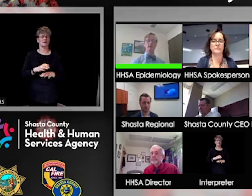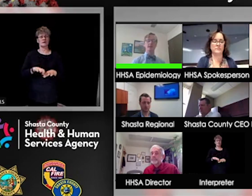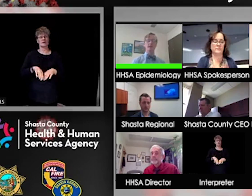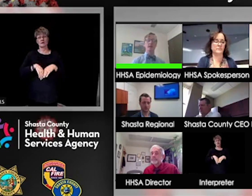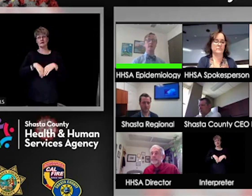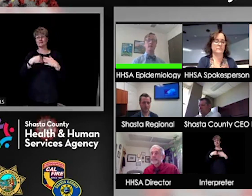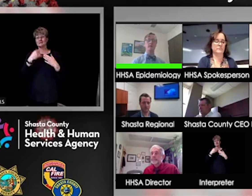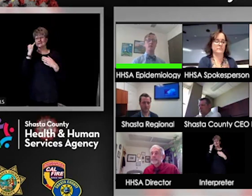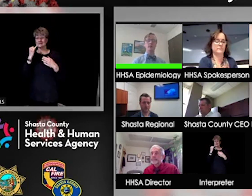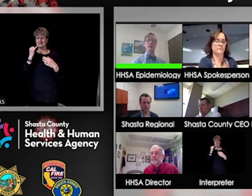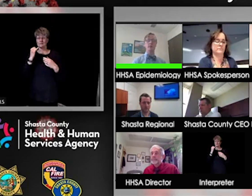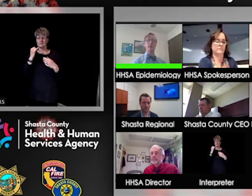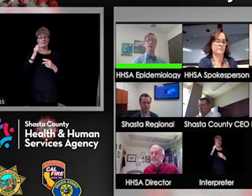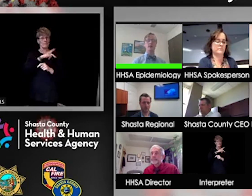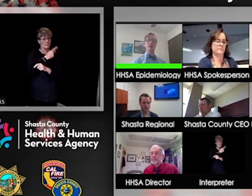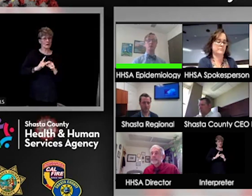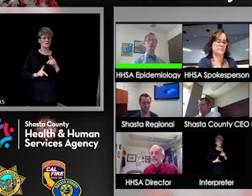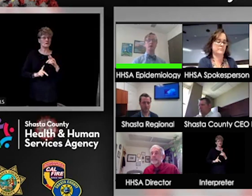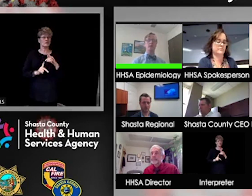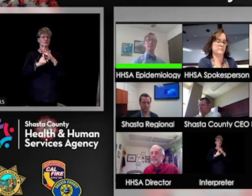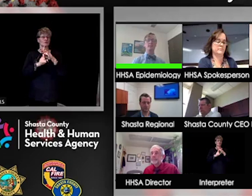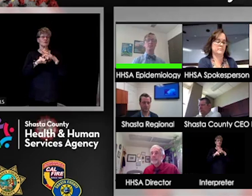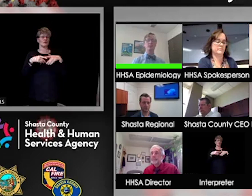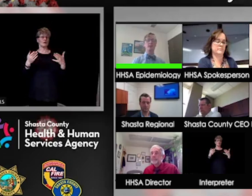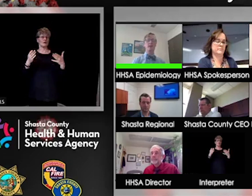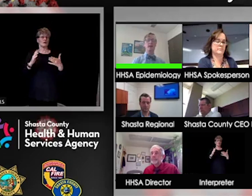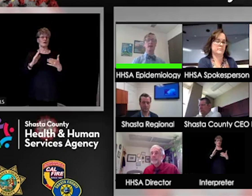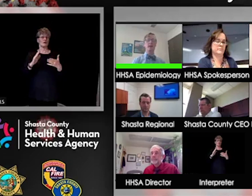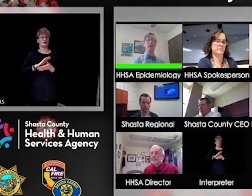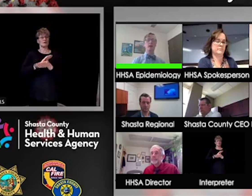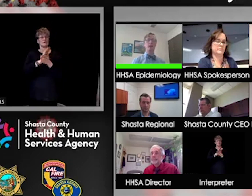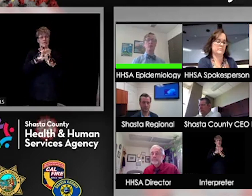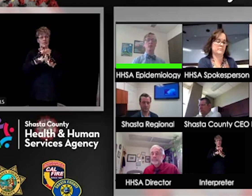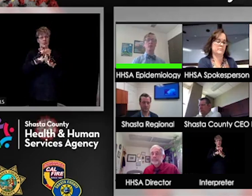they come into our community. So, trying to best understand that. We’ve looked at a